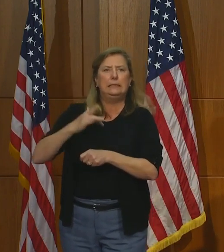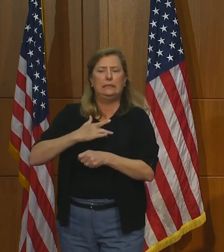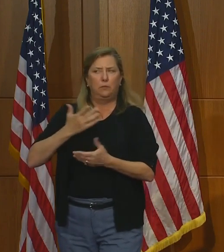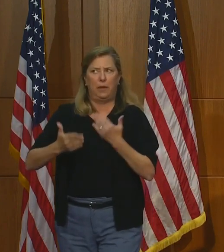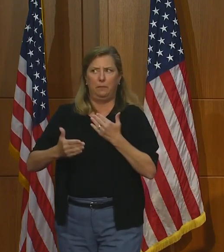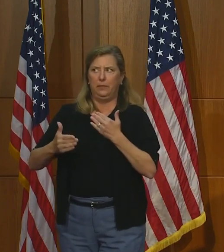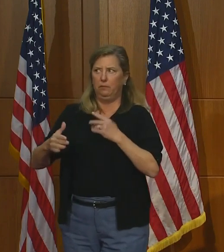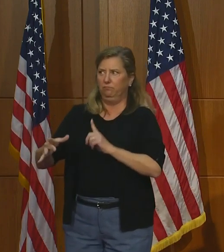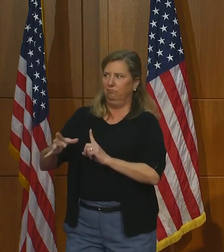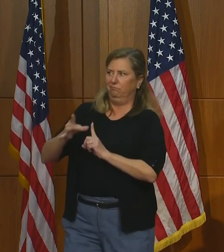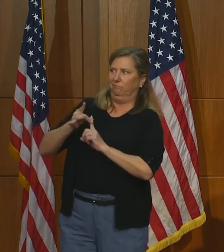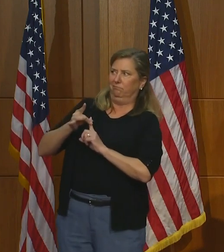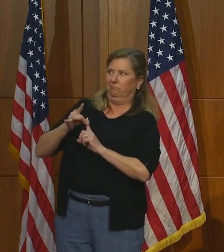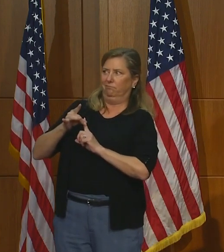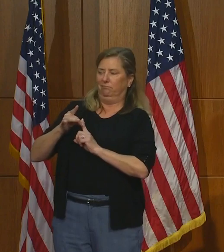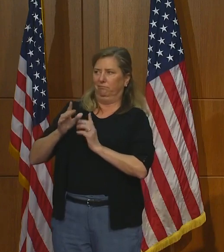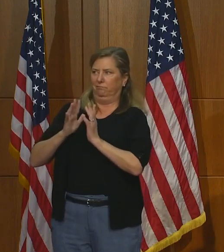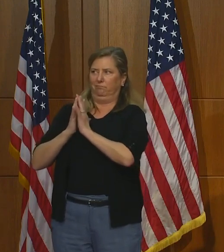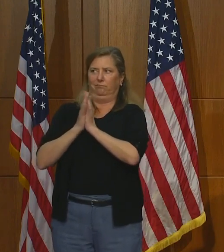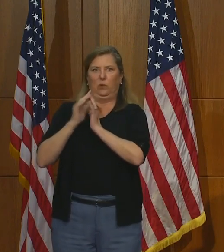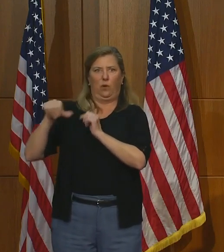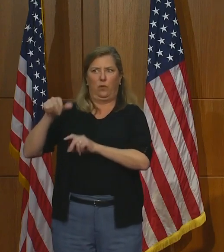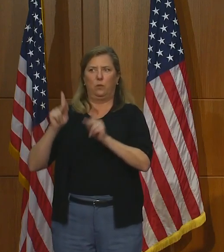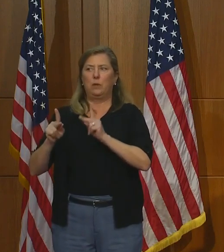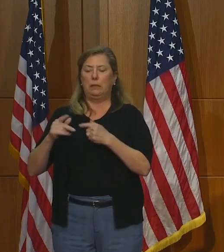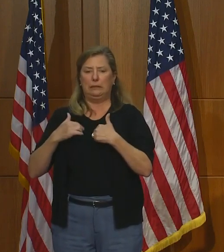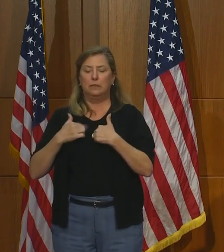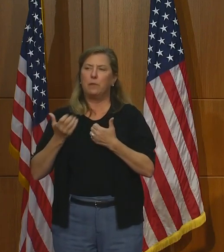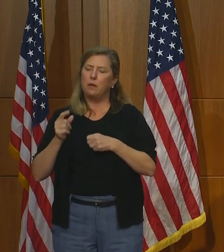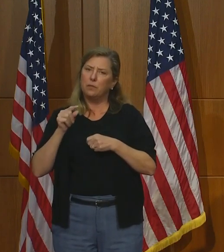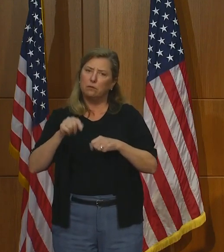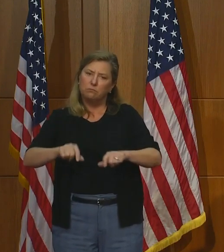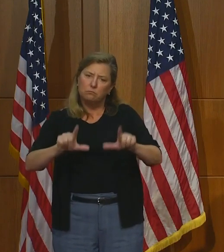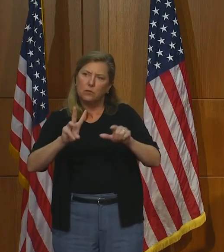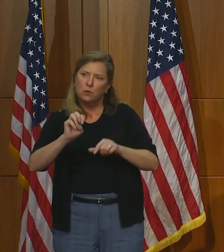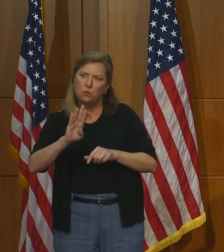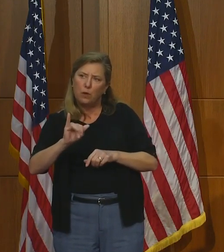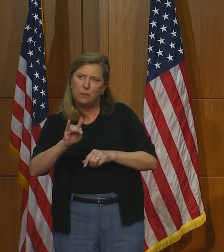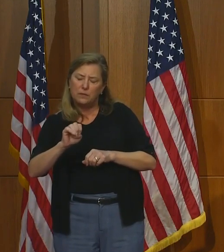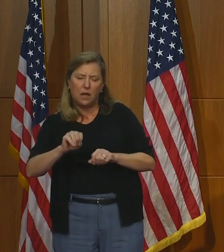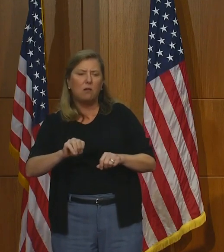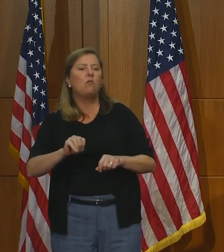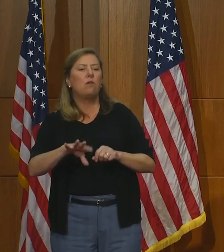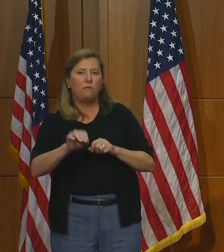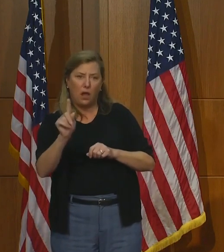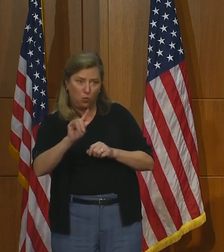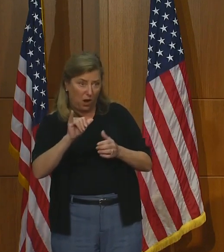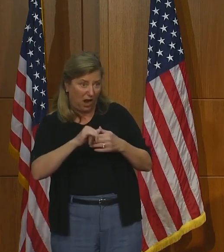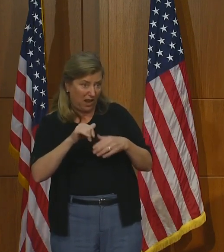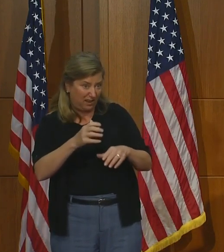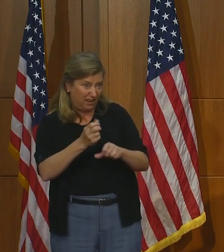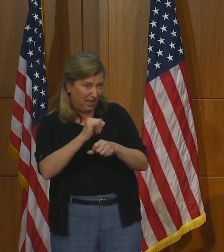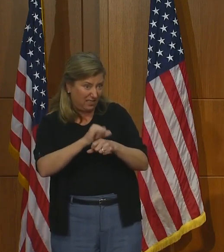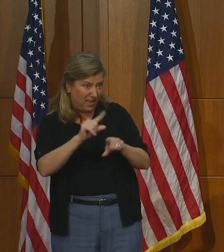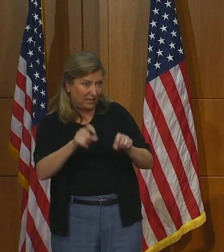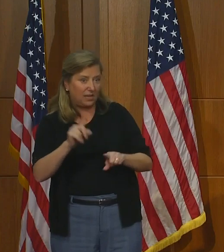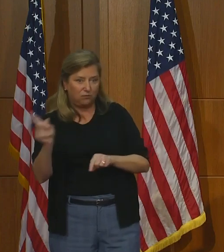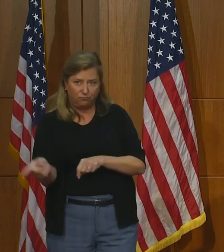ENCOURAGE- PROTESTERS IF THEY FEEL THAT THEY'VE BEEN IN CONTACT WITH OTHER INDIVIDUALS.